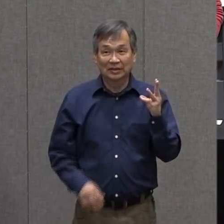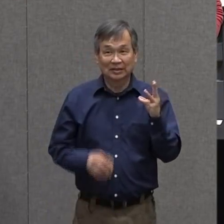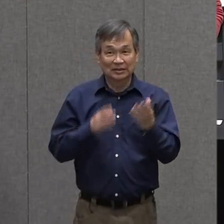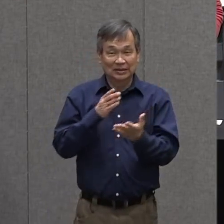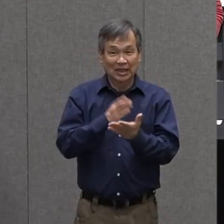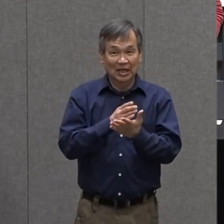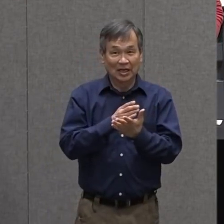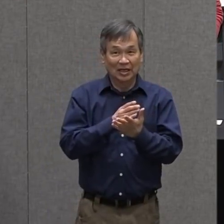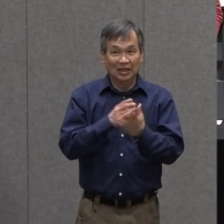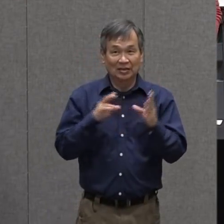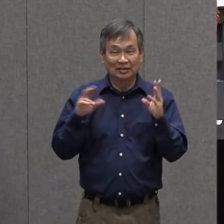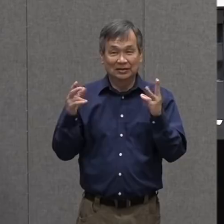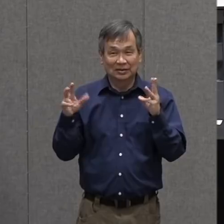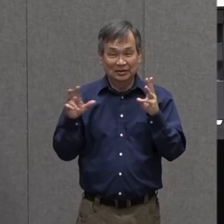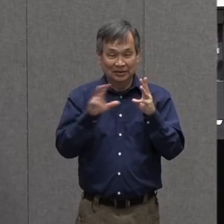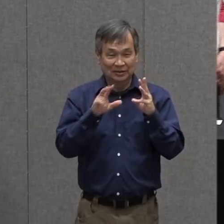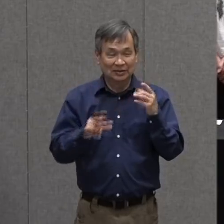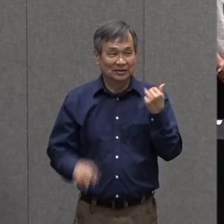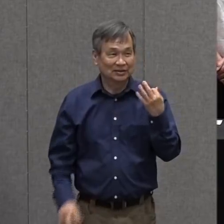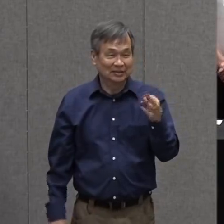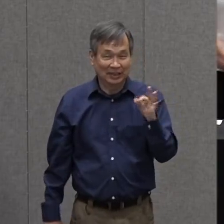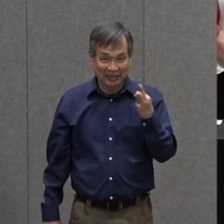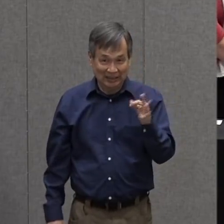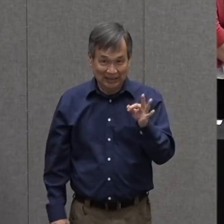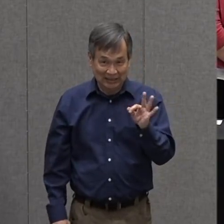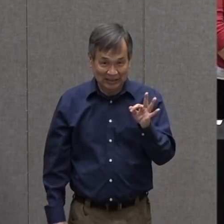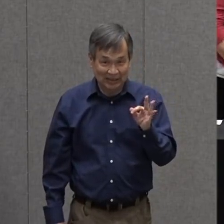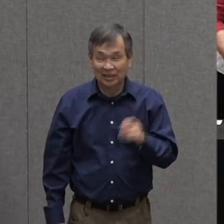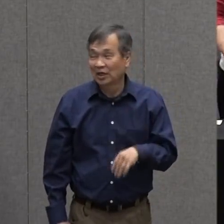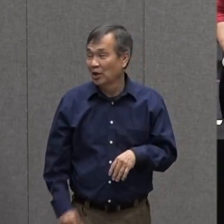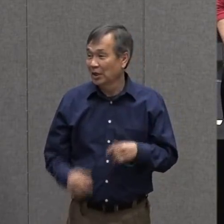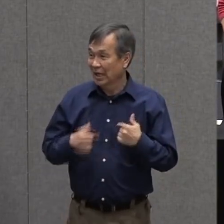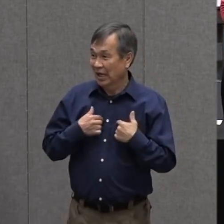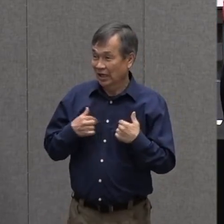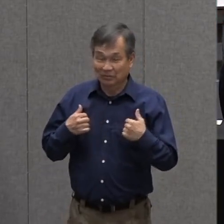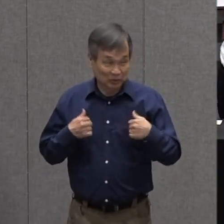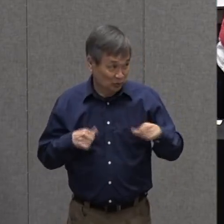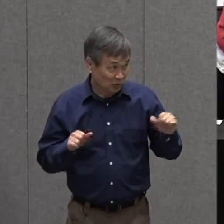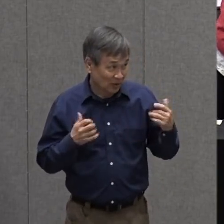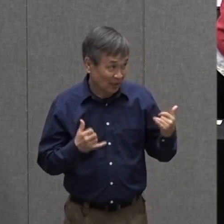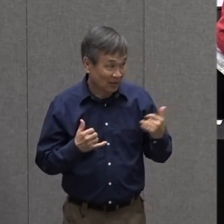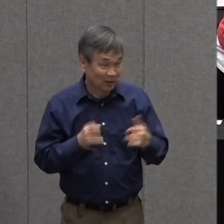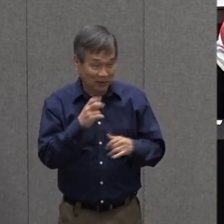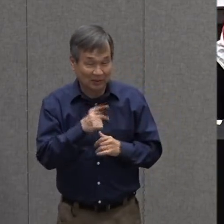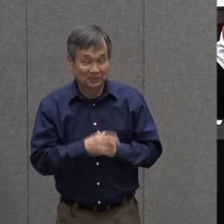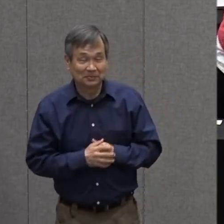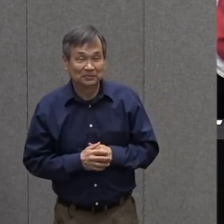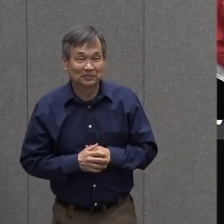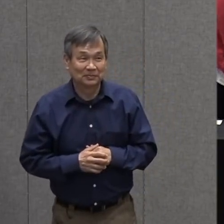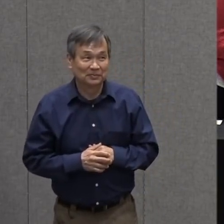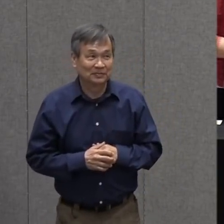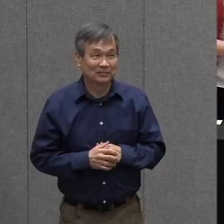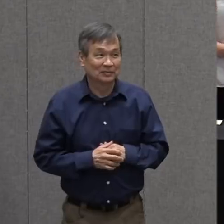Plus three is 19. All right, let me try this again. 19 - Might get over. Wait, wait, wait, wait.